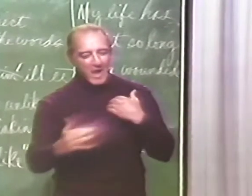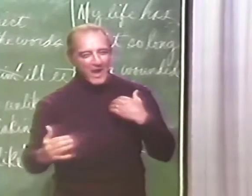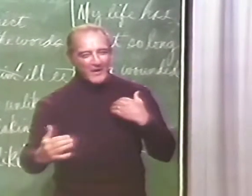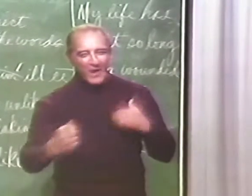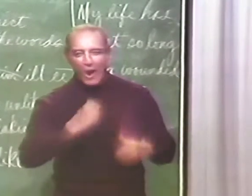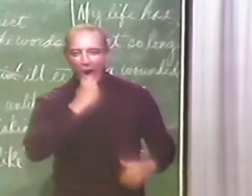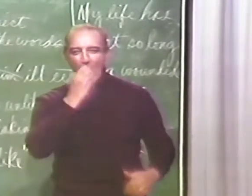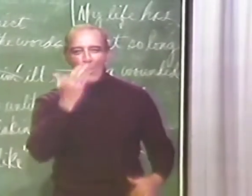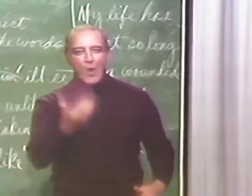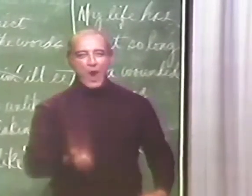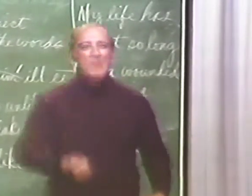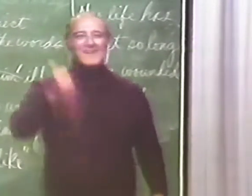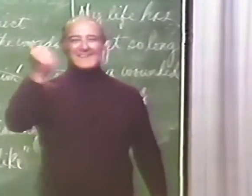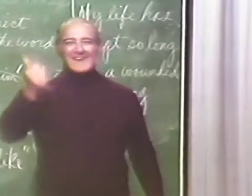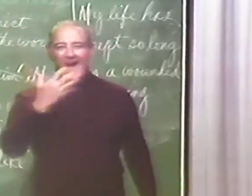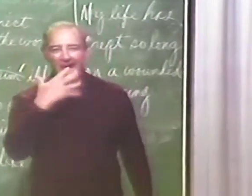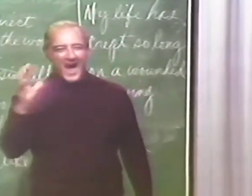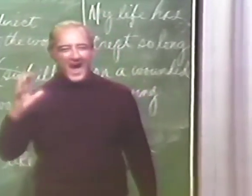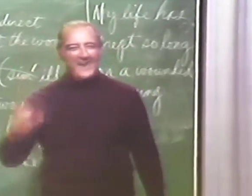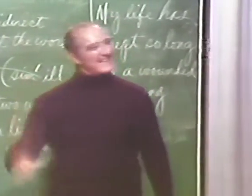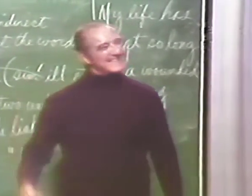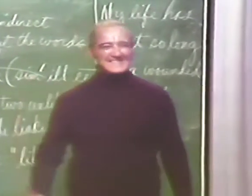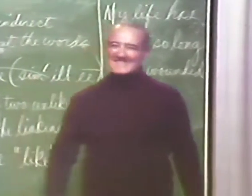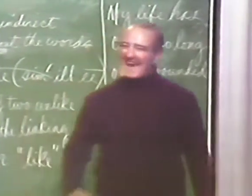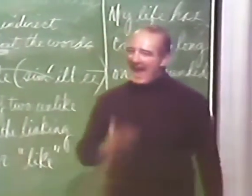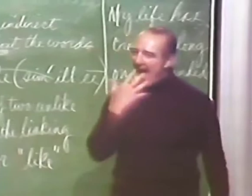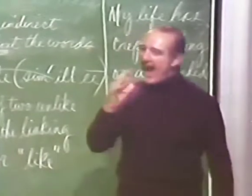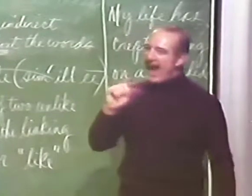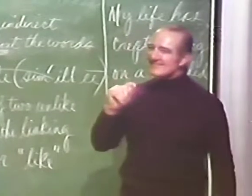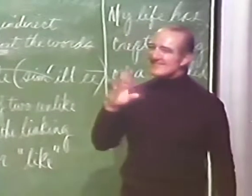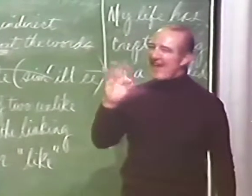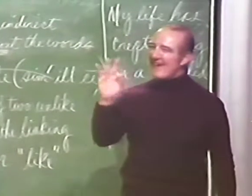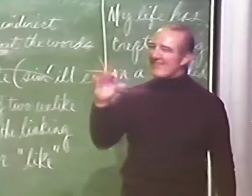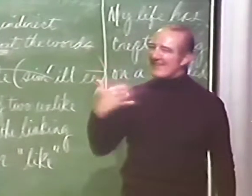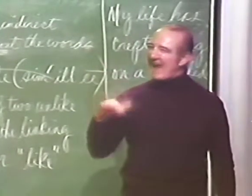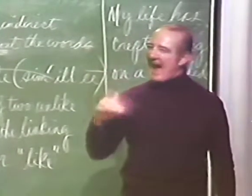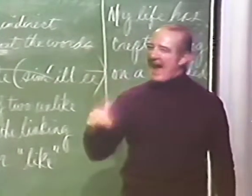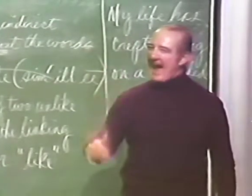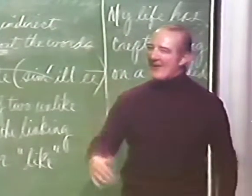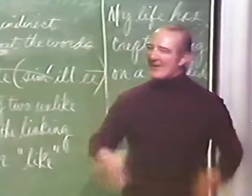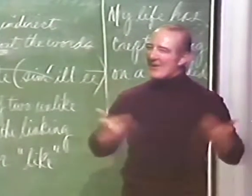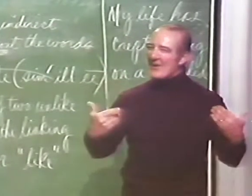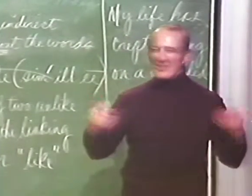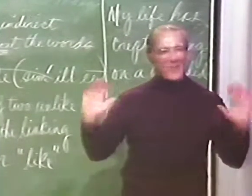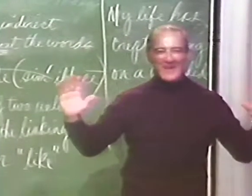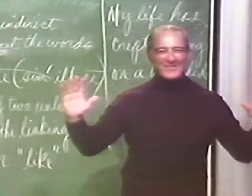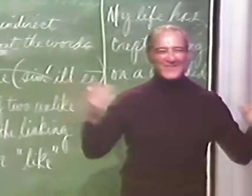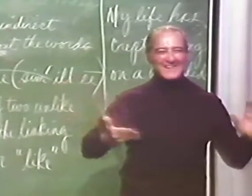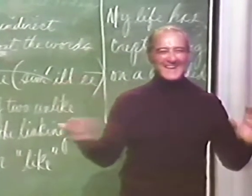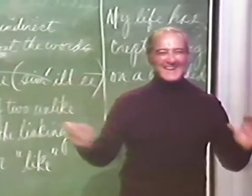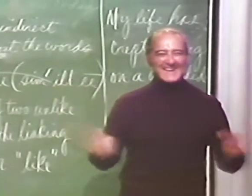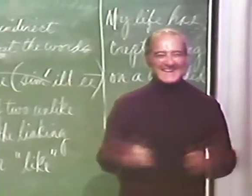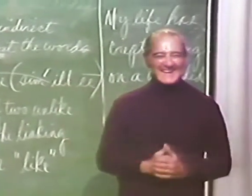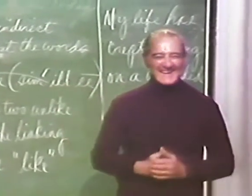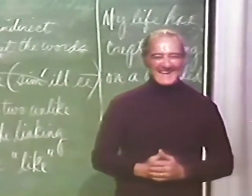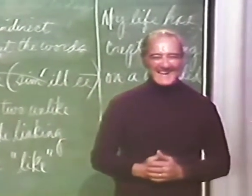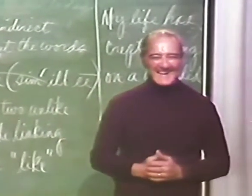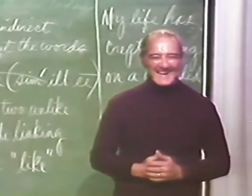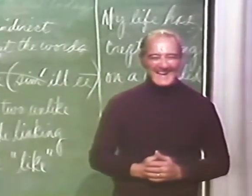"WHEN YOUTH AND BLOOD ARE WARMER..." HOT STUFF! WOW!